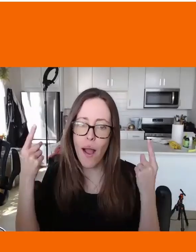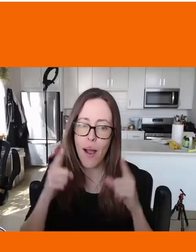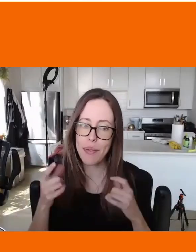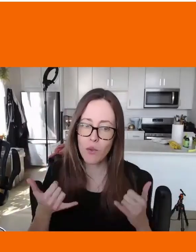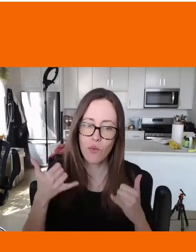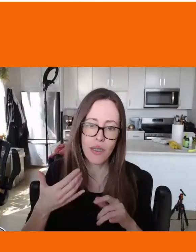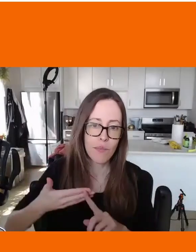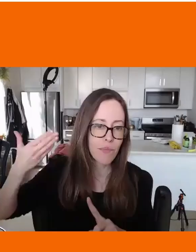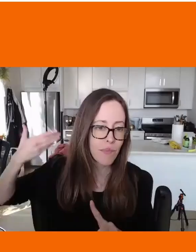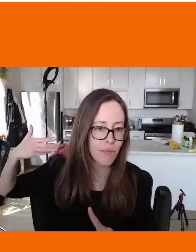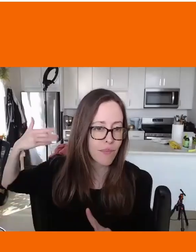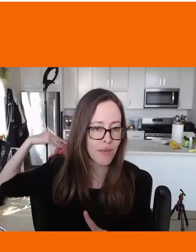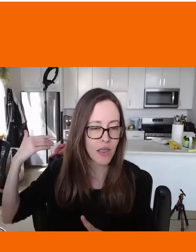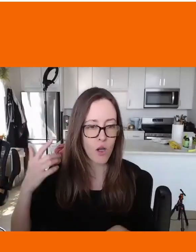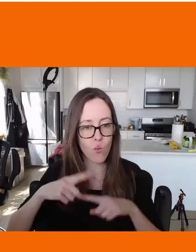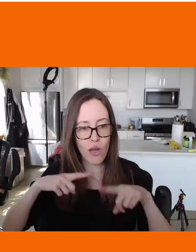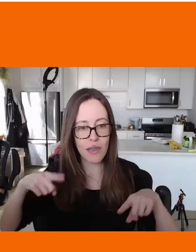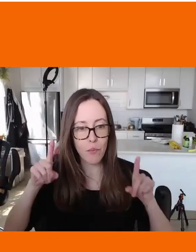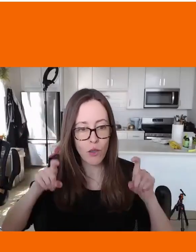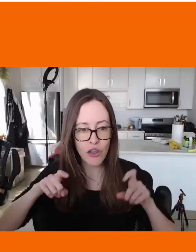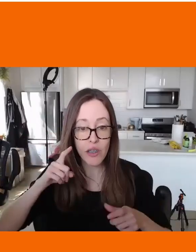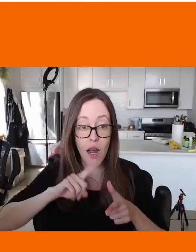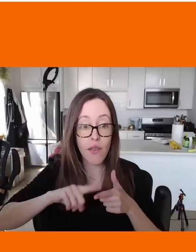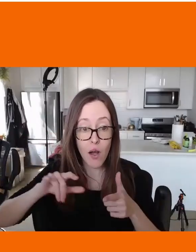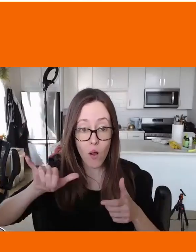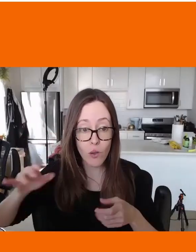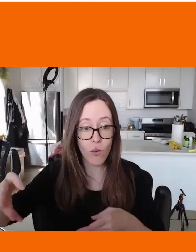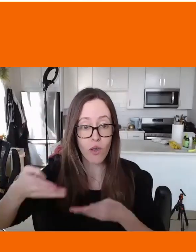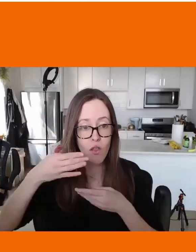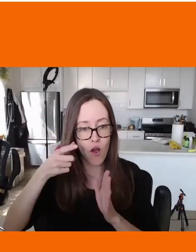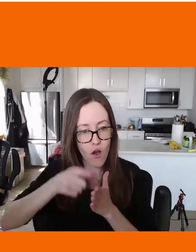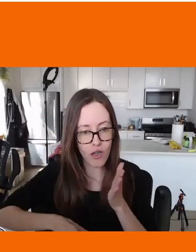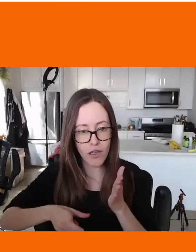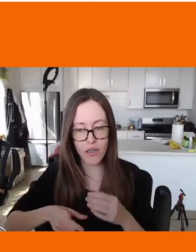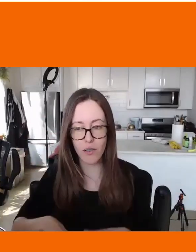It started on July 21st, and it opened with random questions.